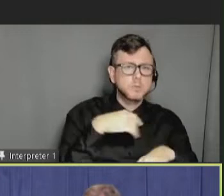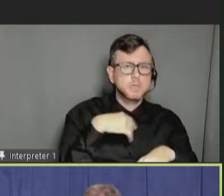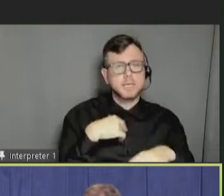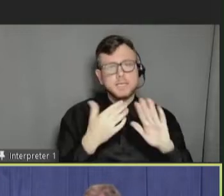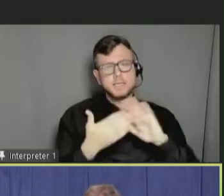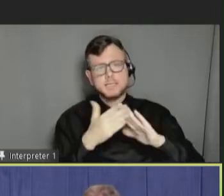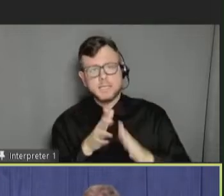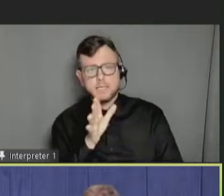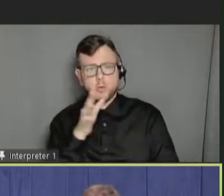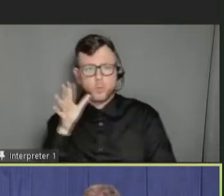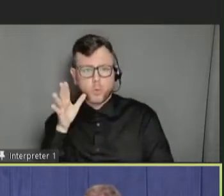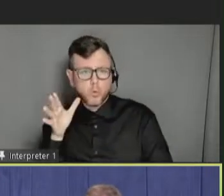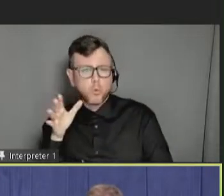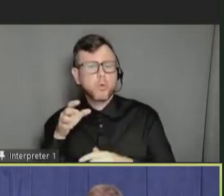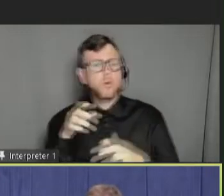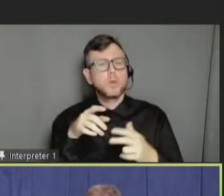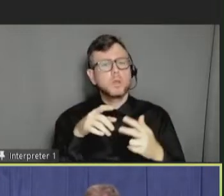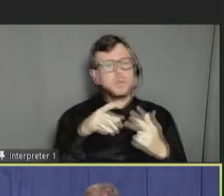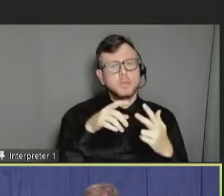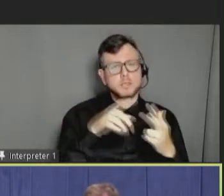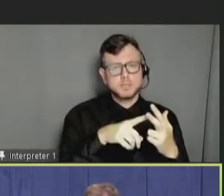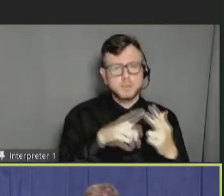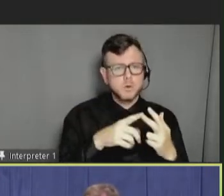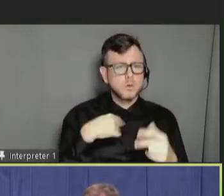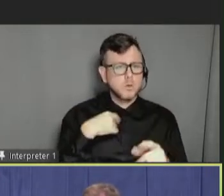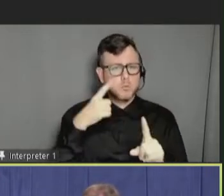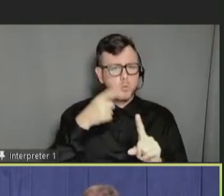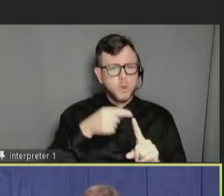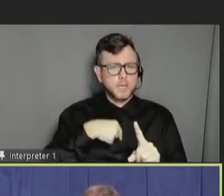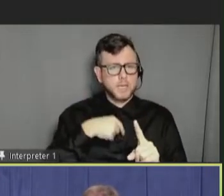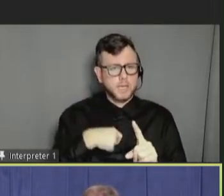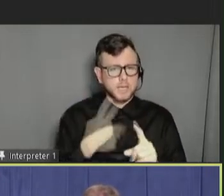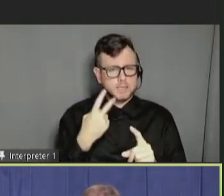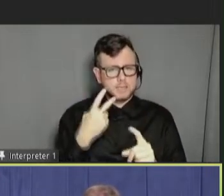quite interesting. The whole point is to drill down into the levers that matter, and to get